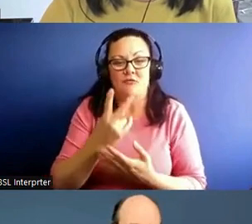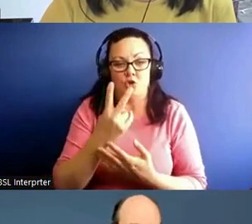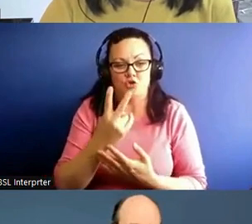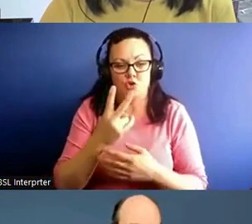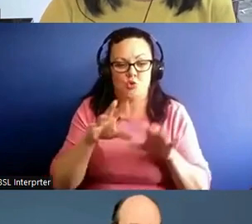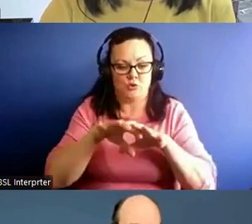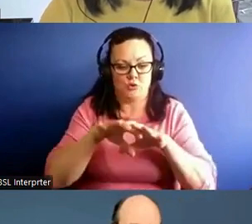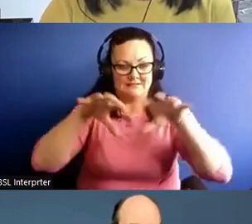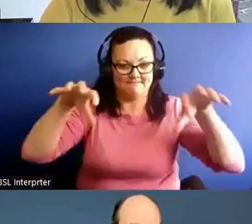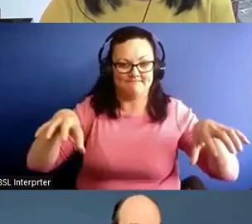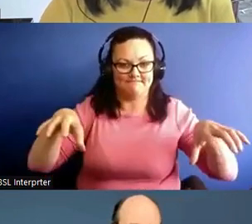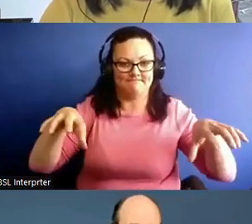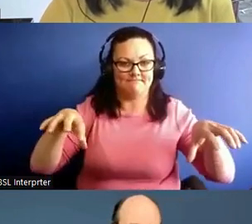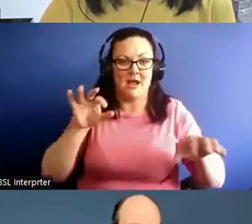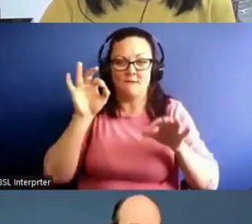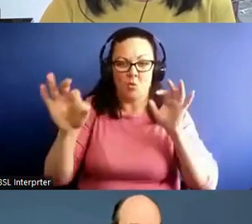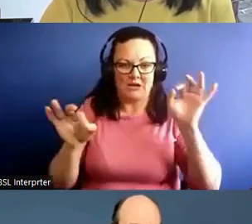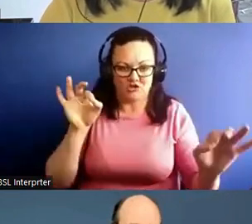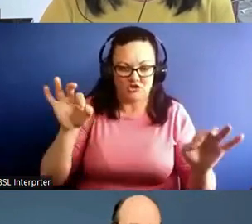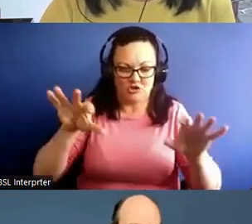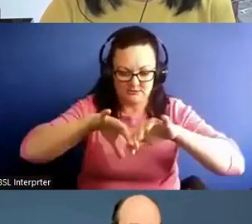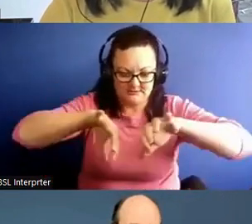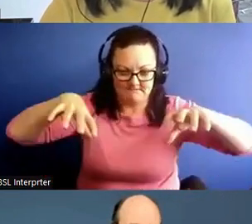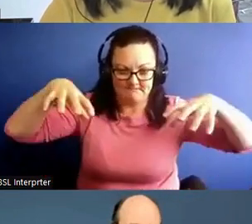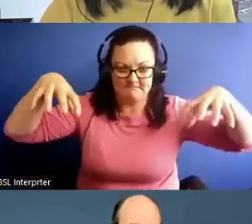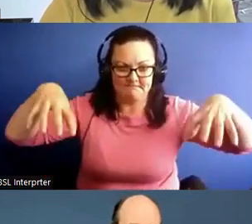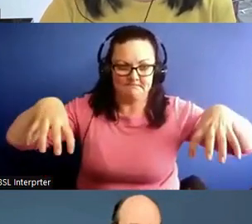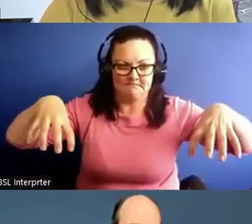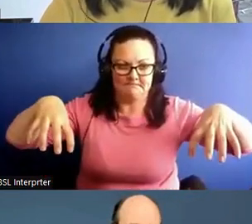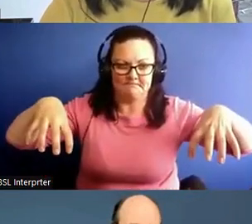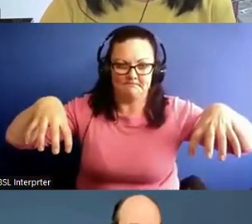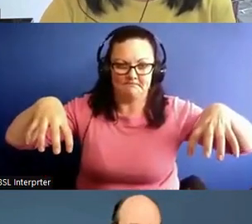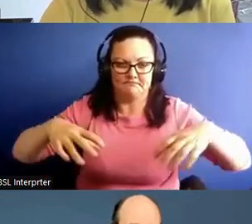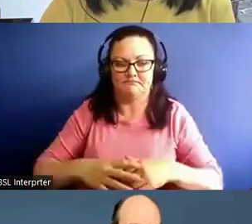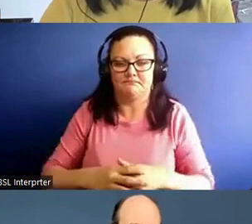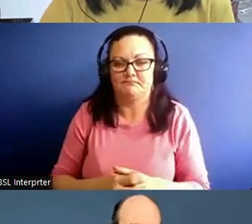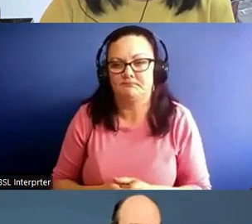guide you, you can ask the following: To what extent can we